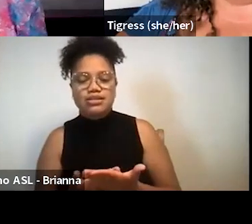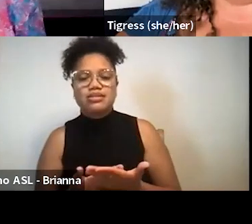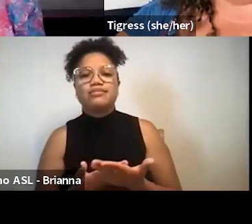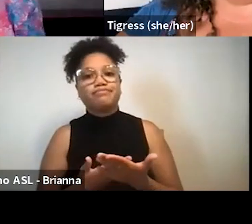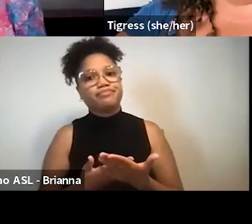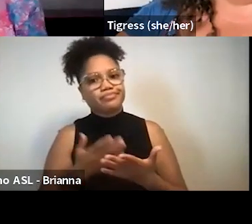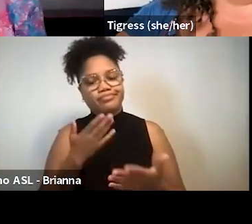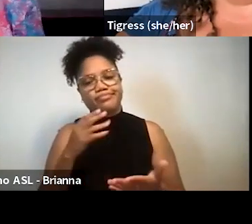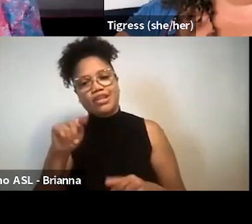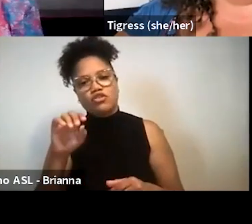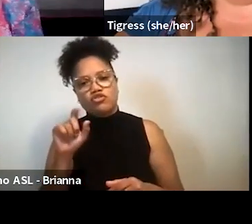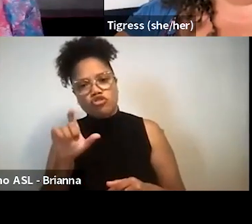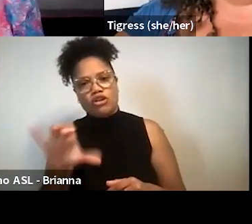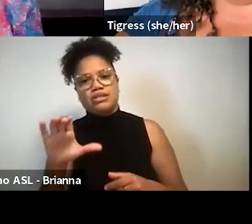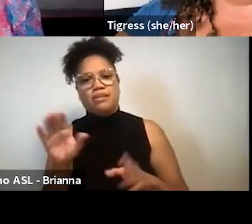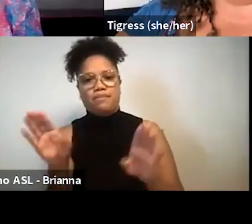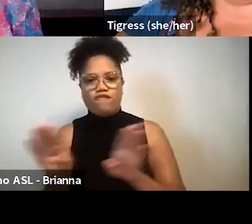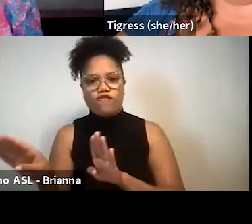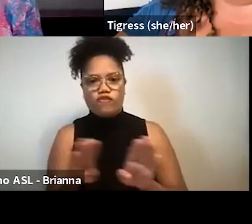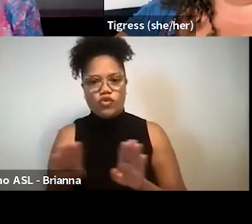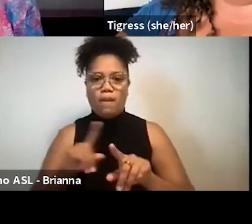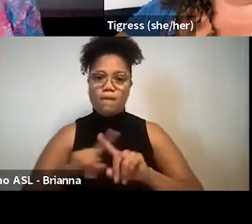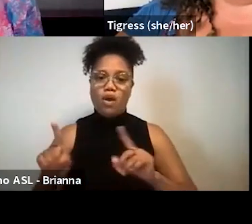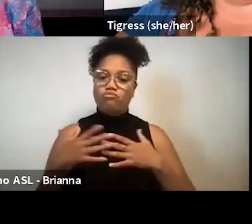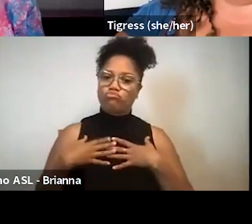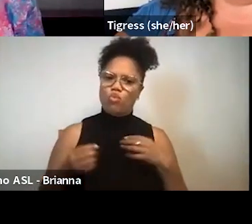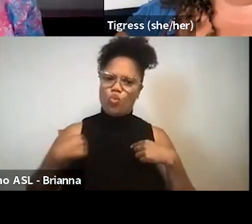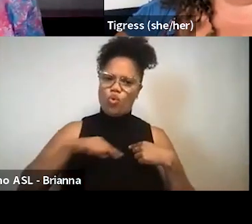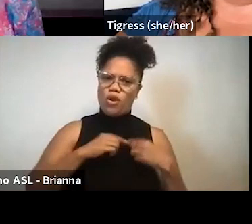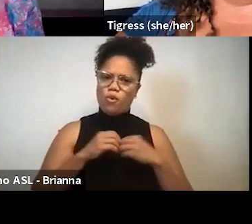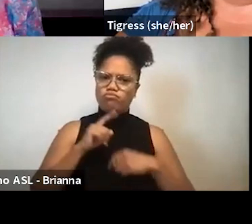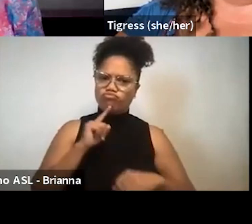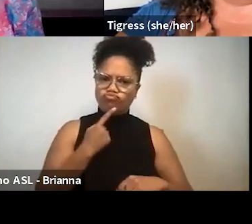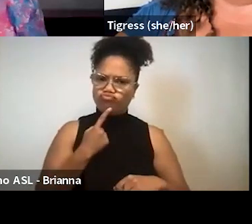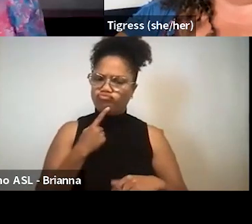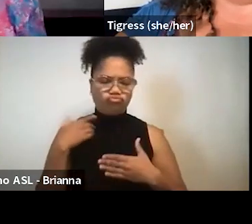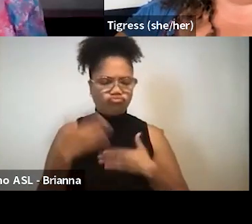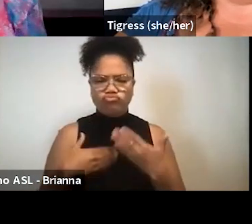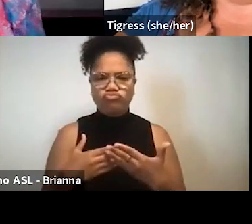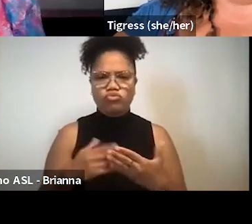but I actually think it makes us more resolute in finding out what is the right way